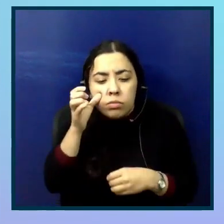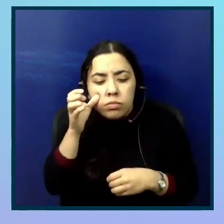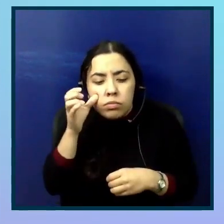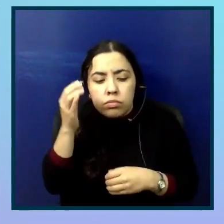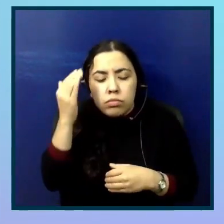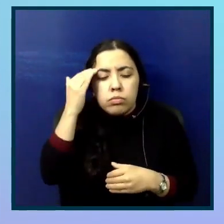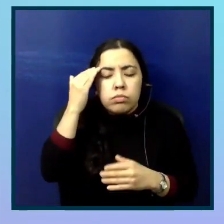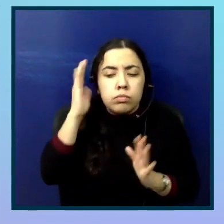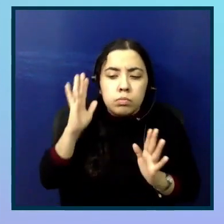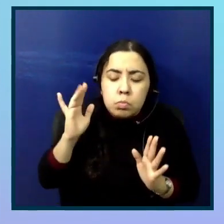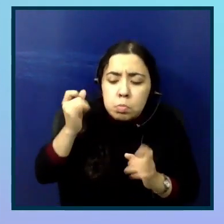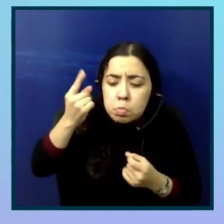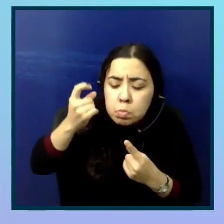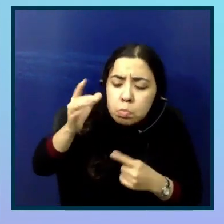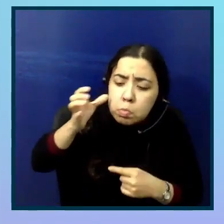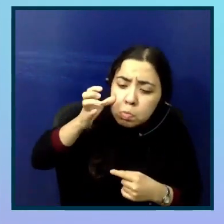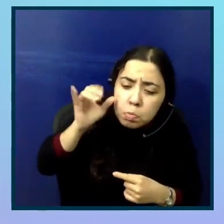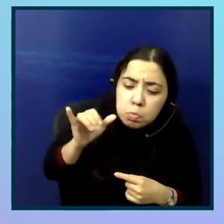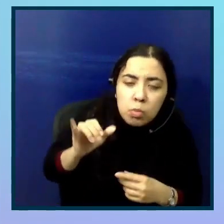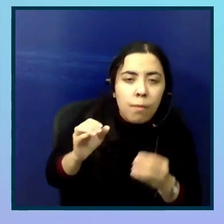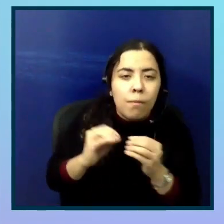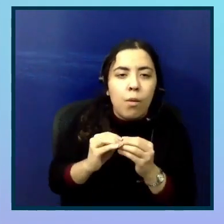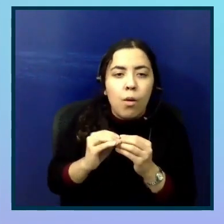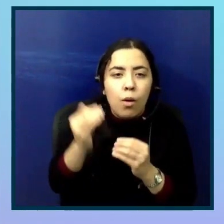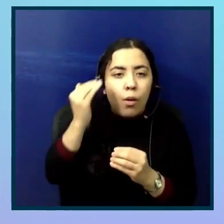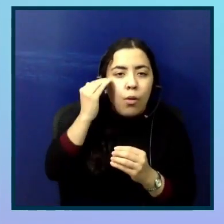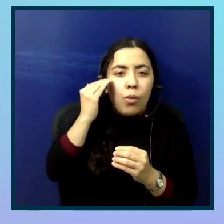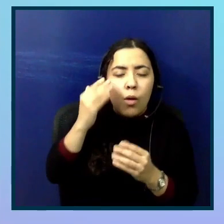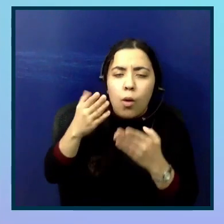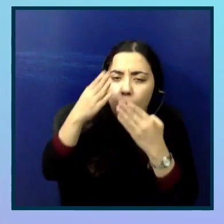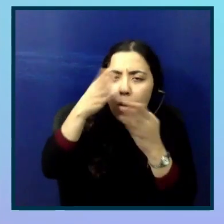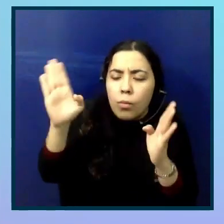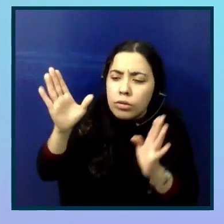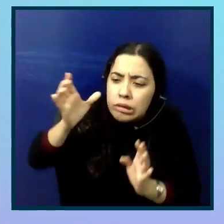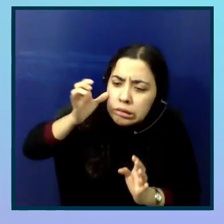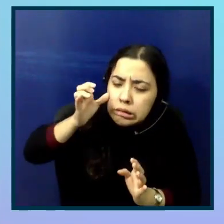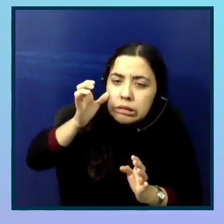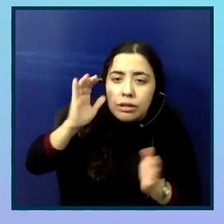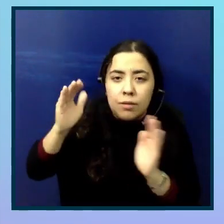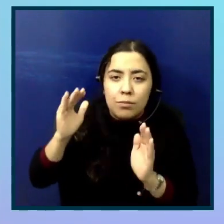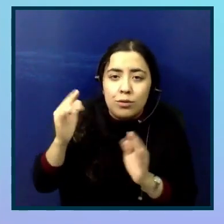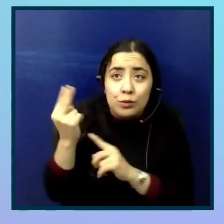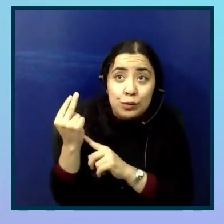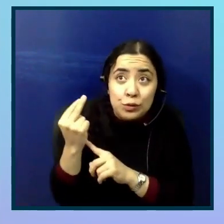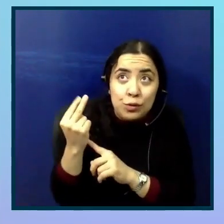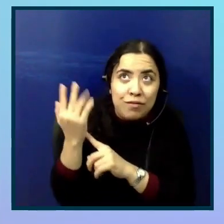or even two years ago for that matter. And the reason I think part of why it's become so critical